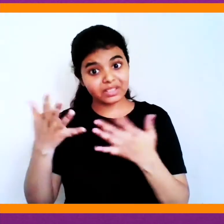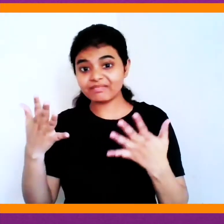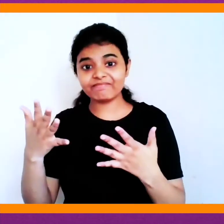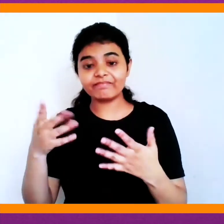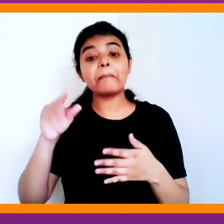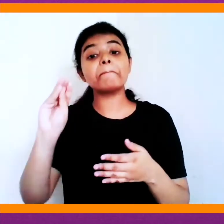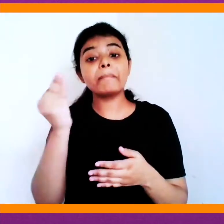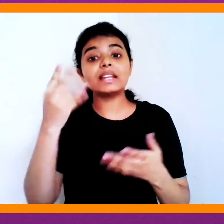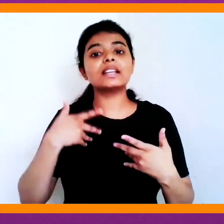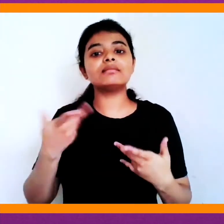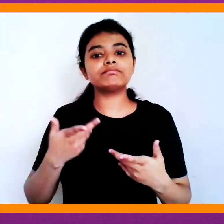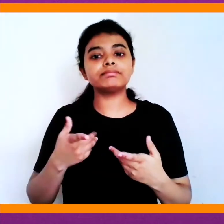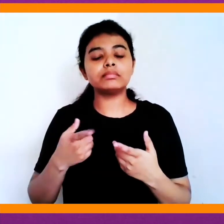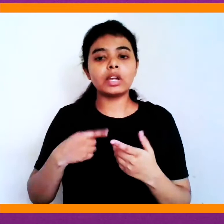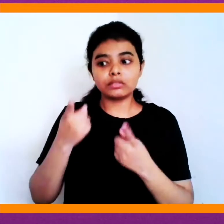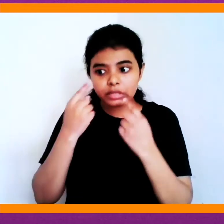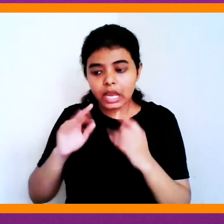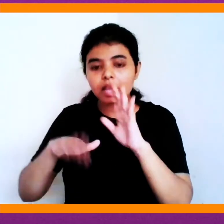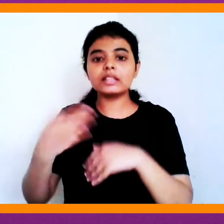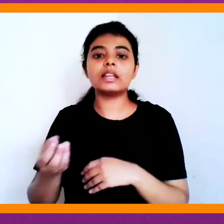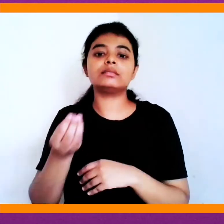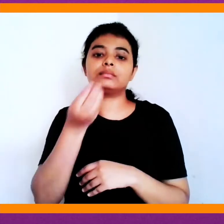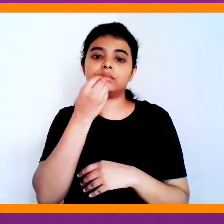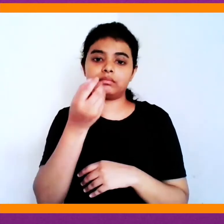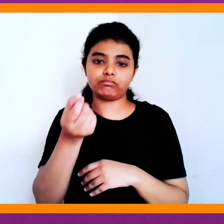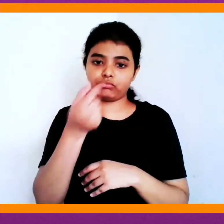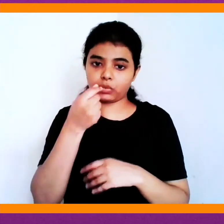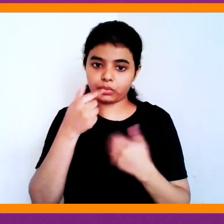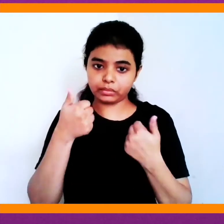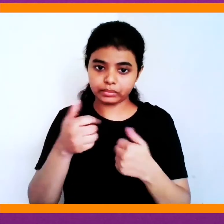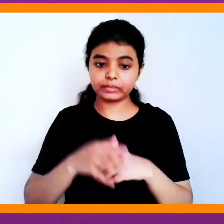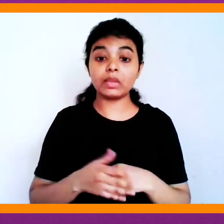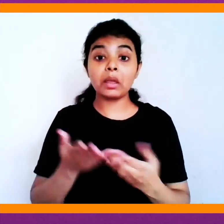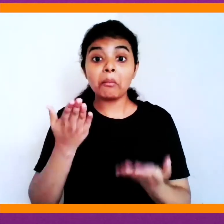are not taken well almost 5 to 10 percent may have very heavy bleeding which may need some